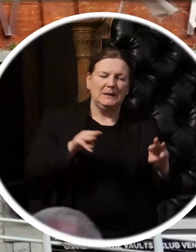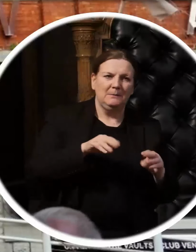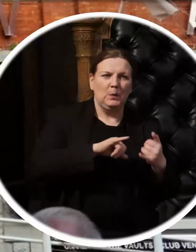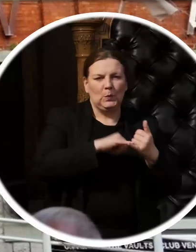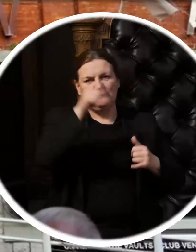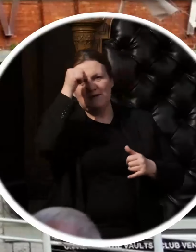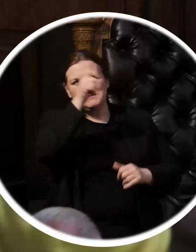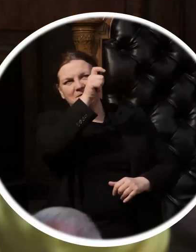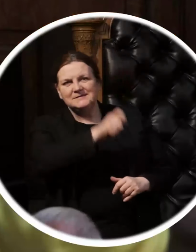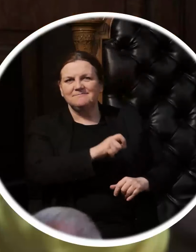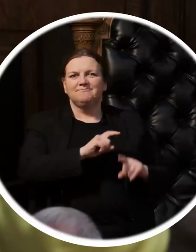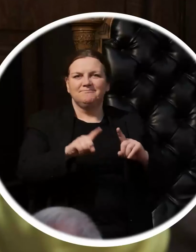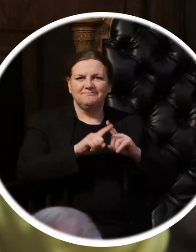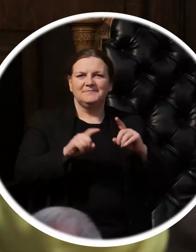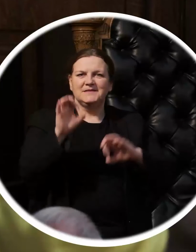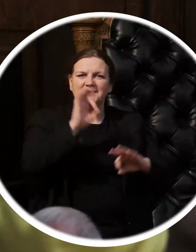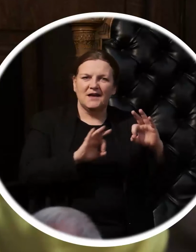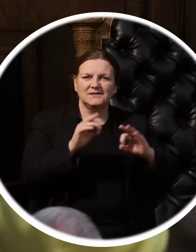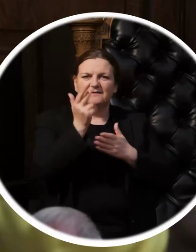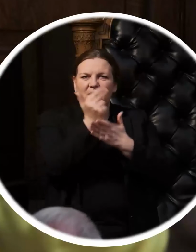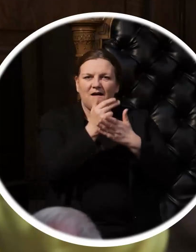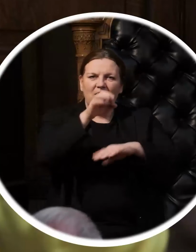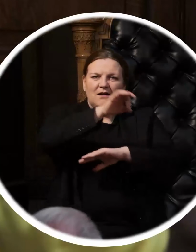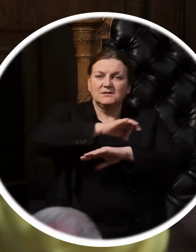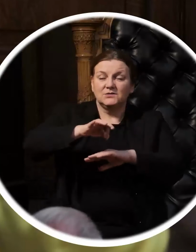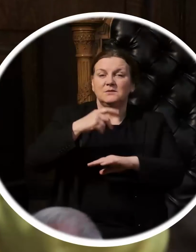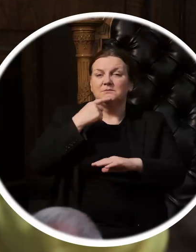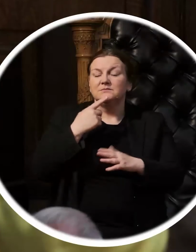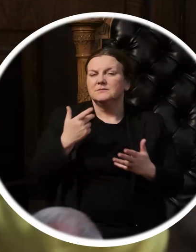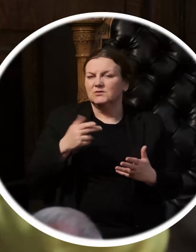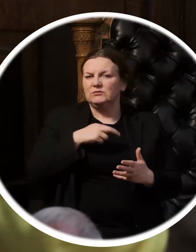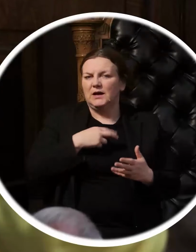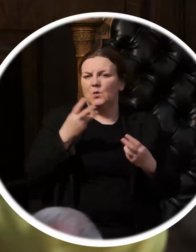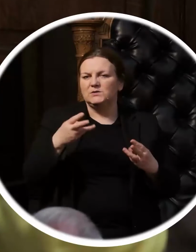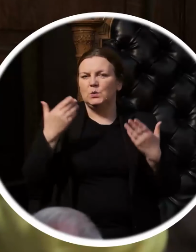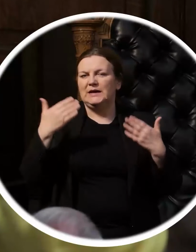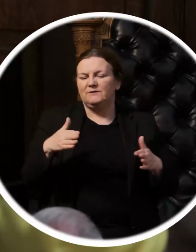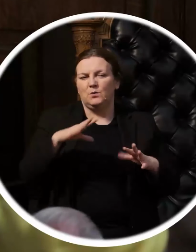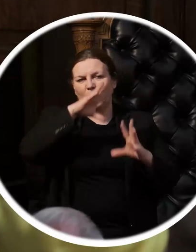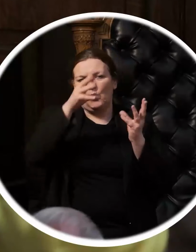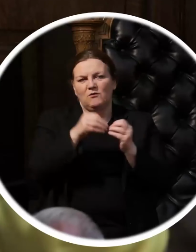lots of different styles of architecture to consider. But I want really to leave you with the overall theme that,